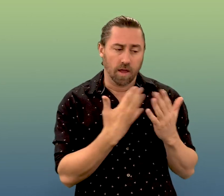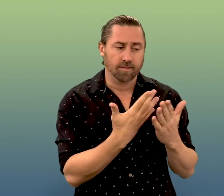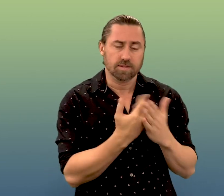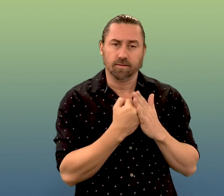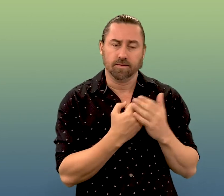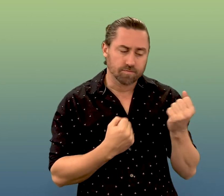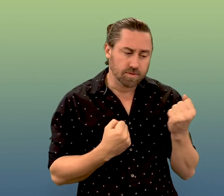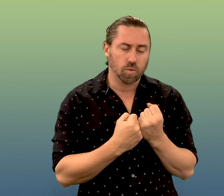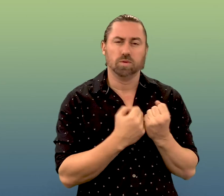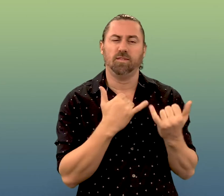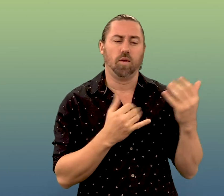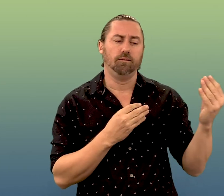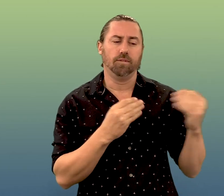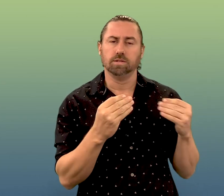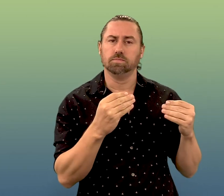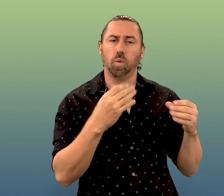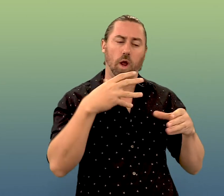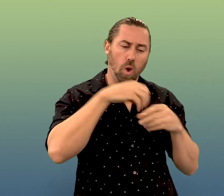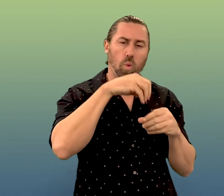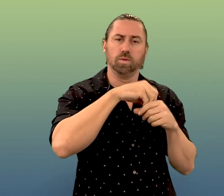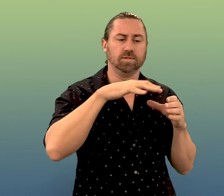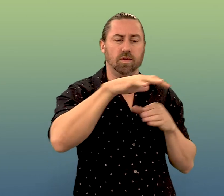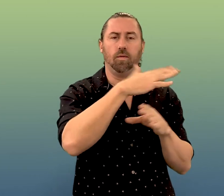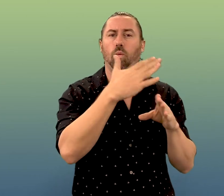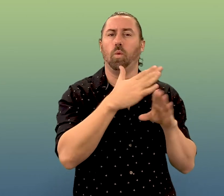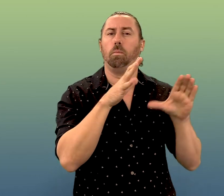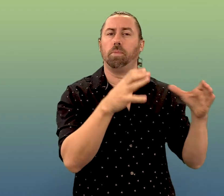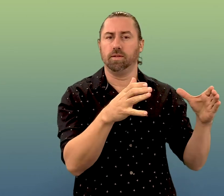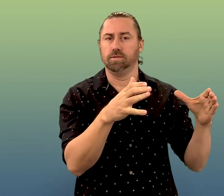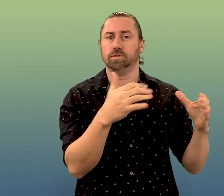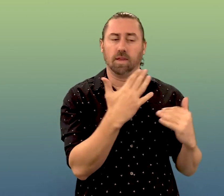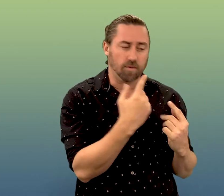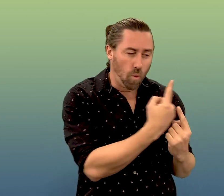TMR provides a safe, supportive, flexible and inclusive environment